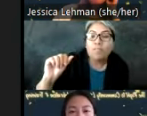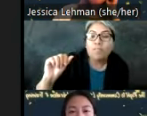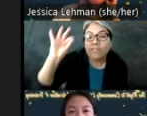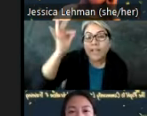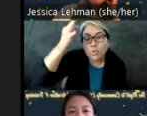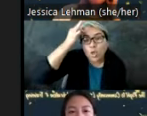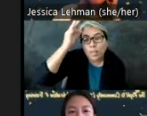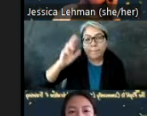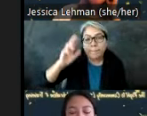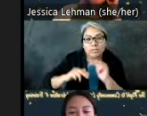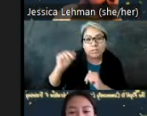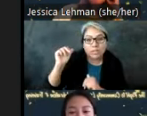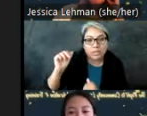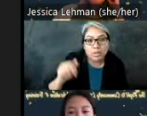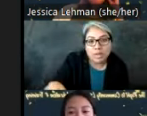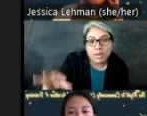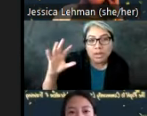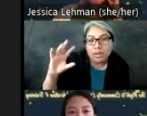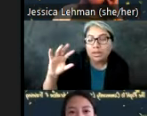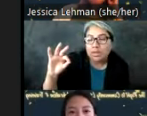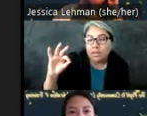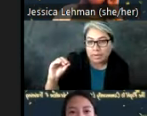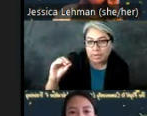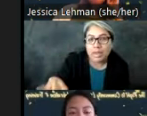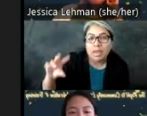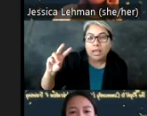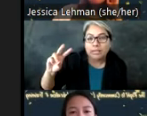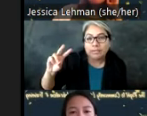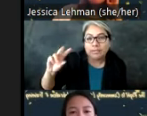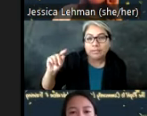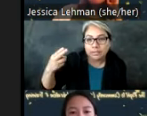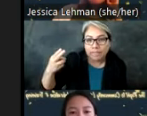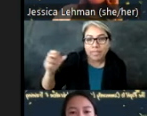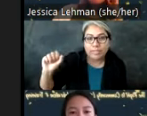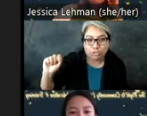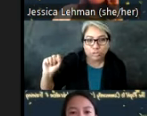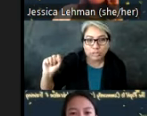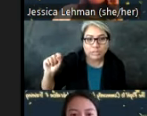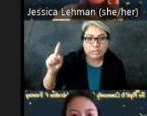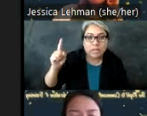music, games. And it says when is July 29. Where, San